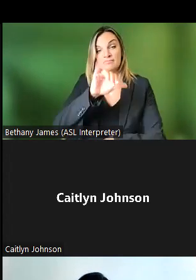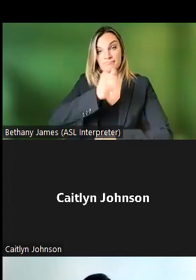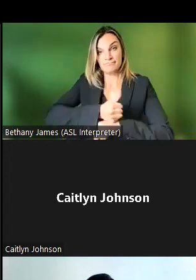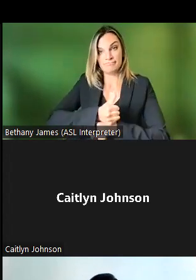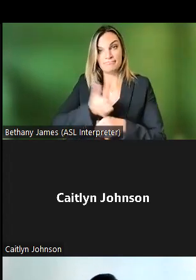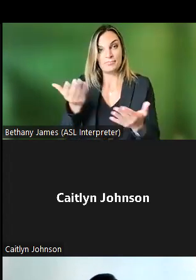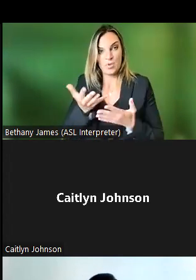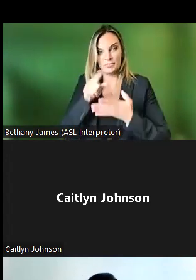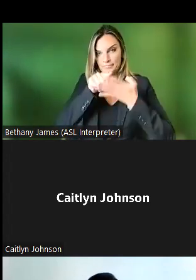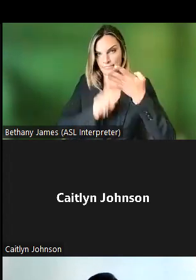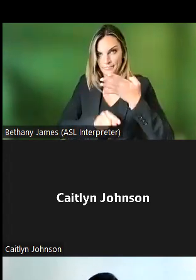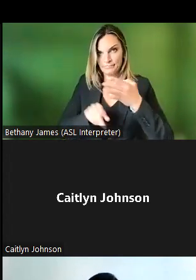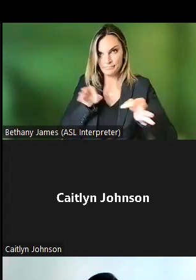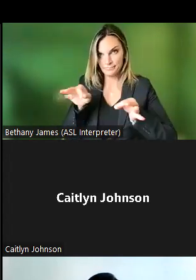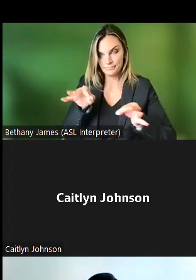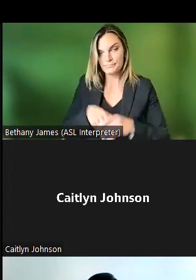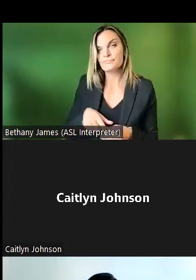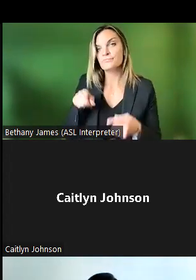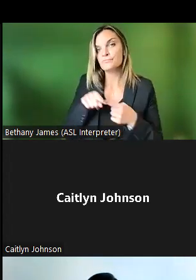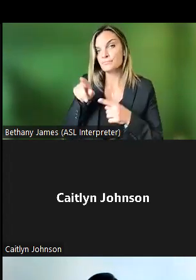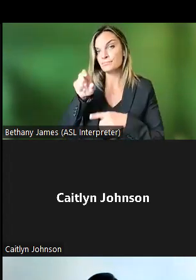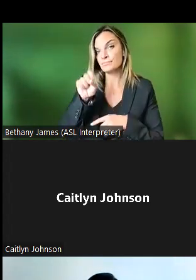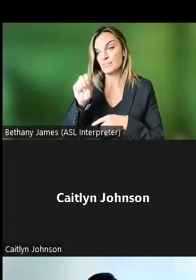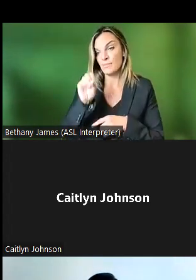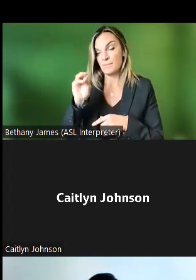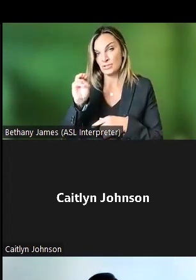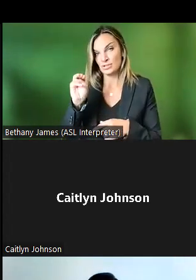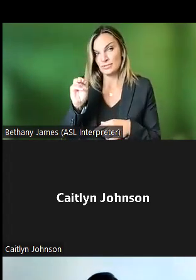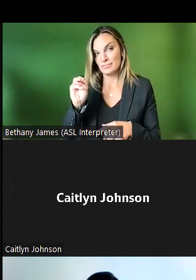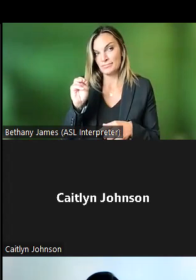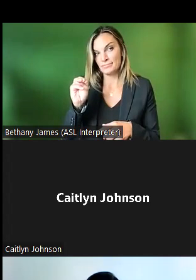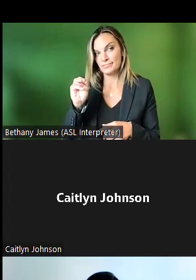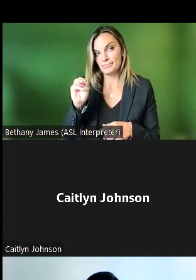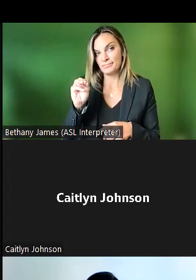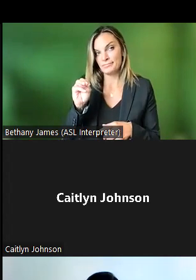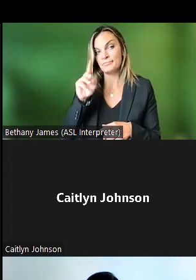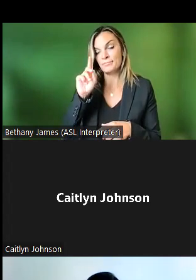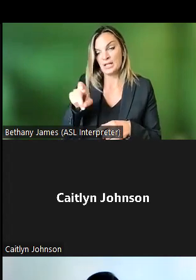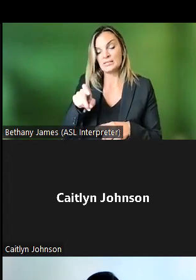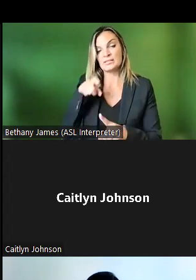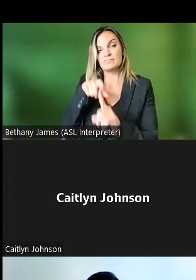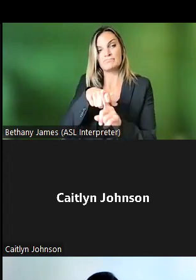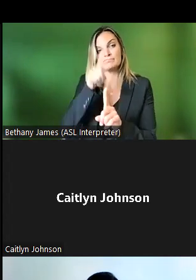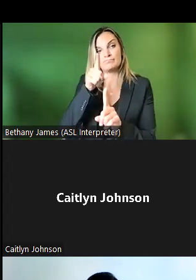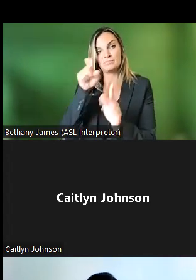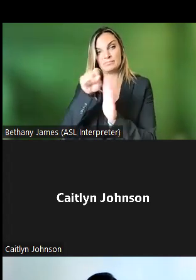So it says that State of Michigan has to designate at least one state employee to be the State